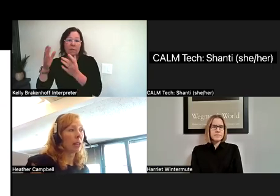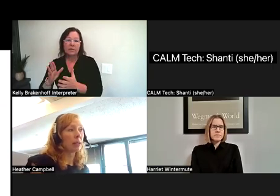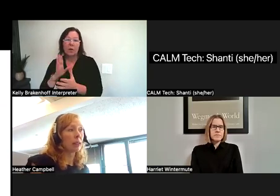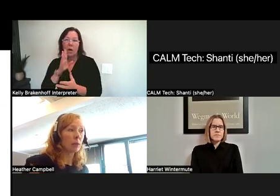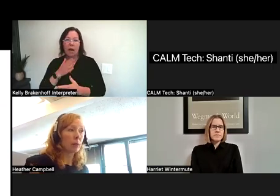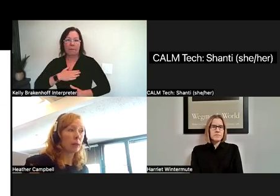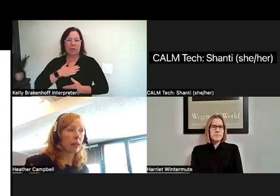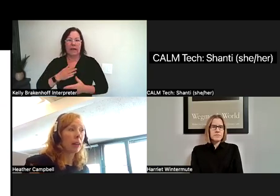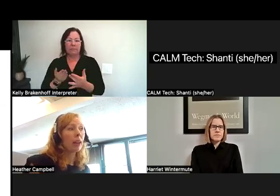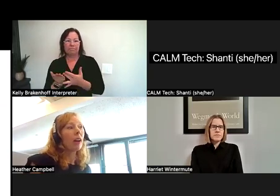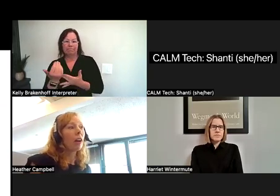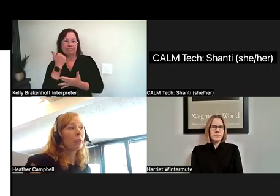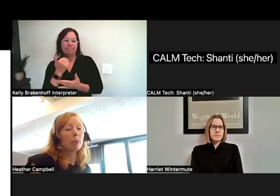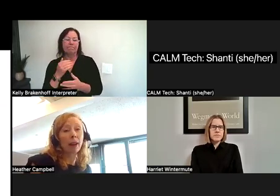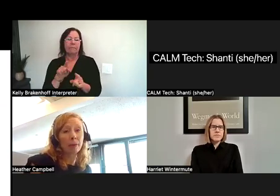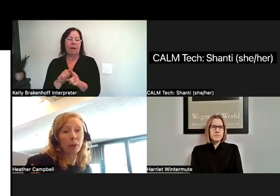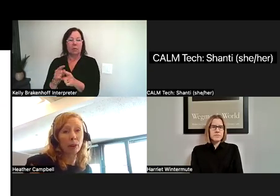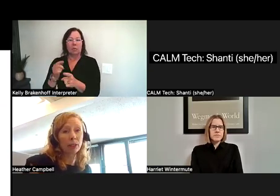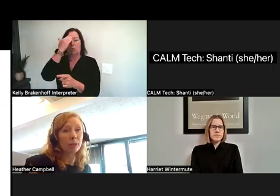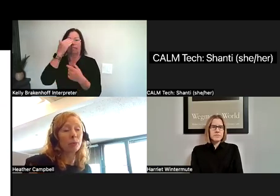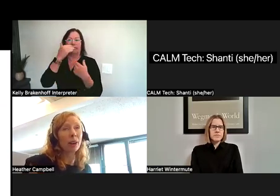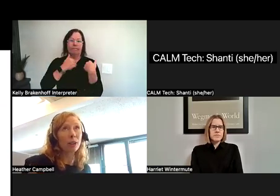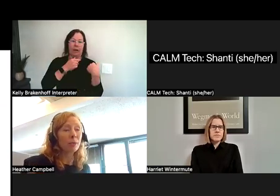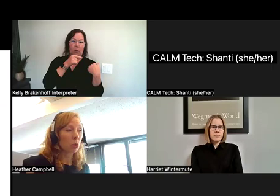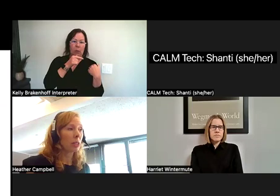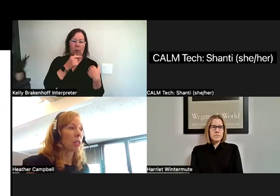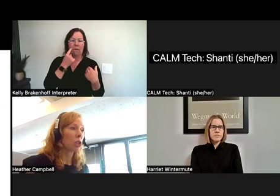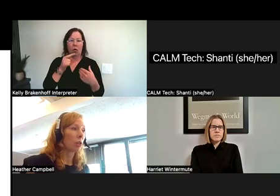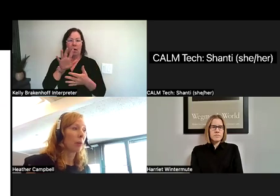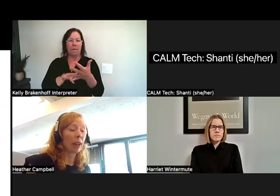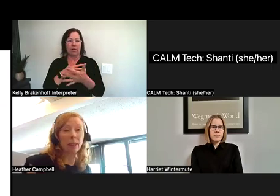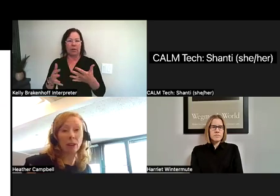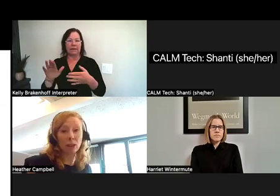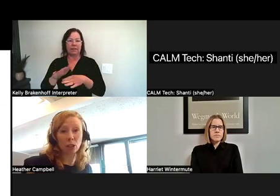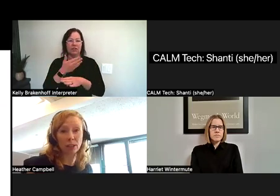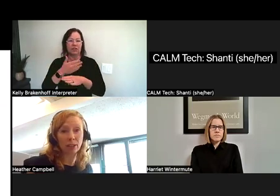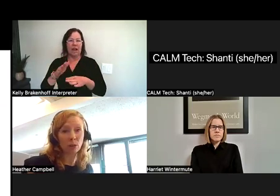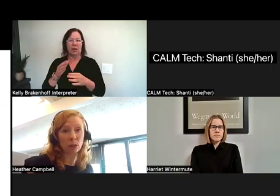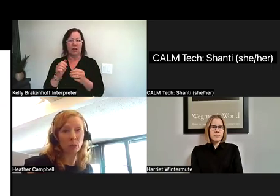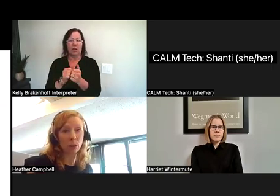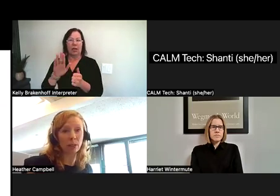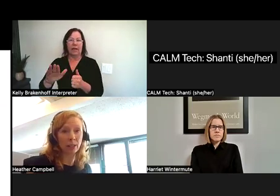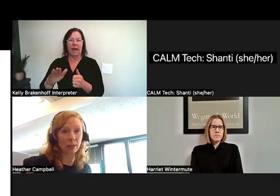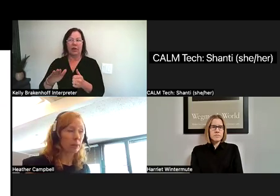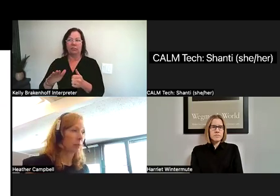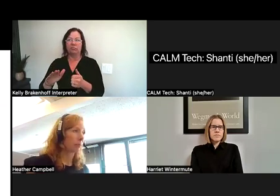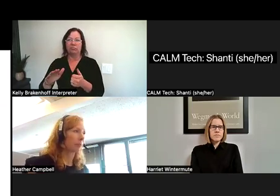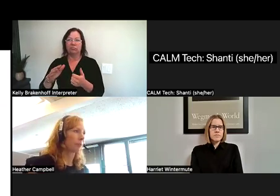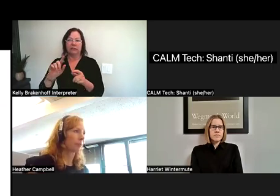and accountability offered by priority matrices shared by their subordinates or teams.